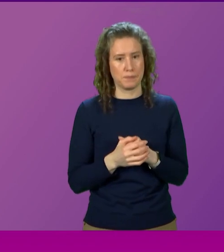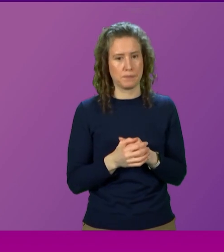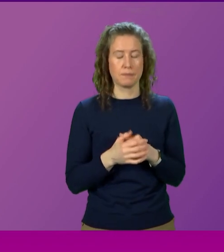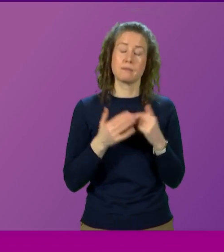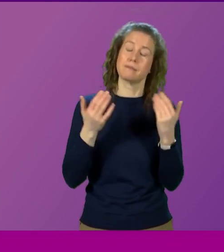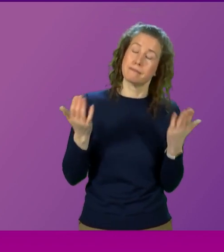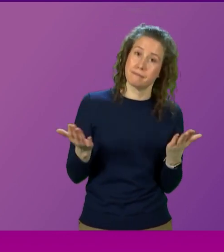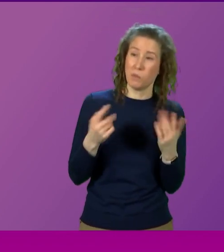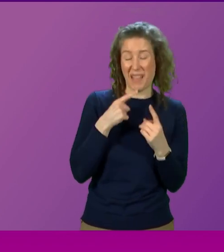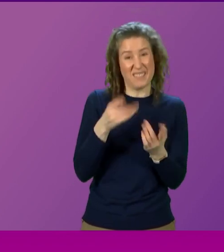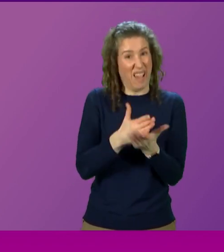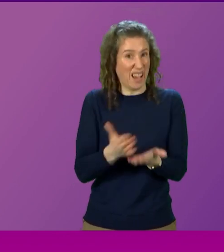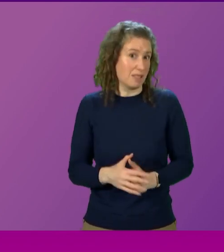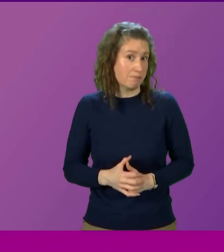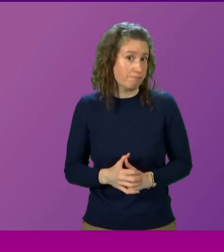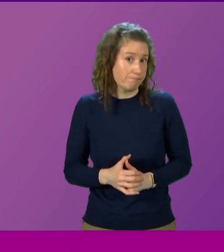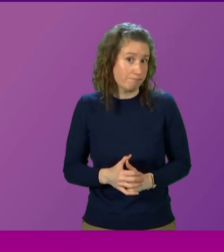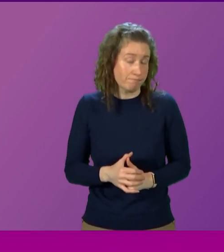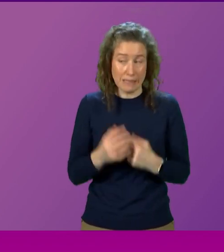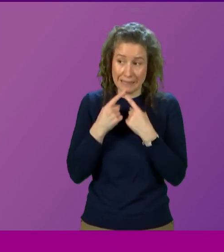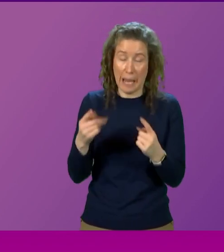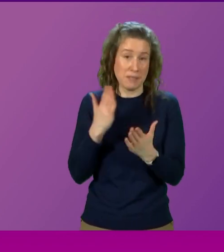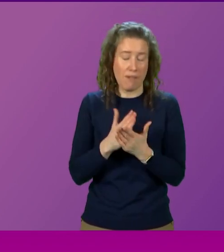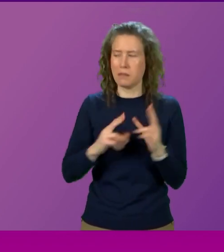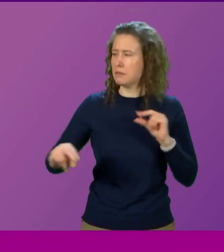That is a statement of fact— It is a statement of fact.